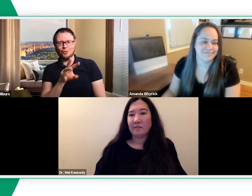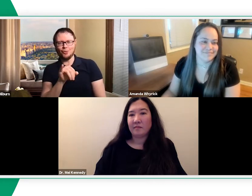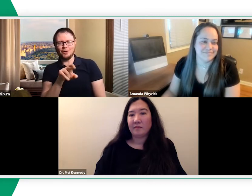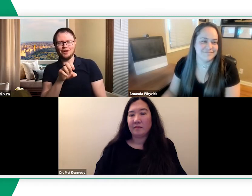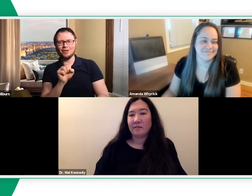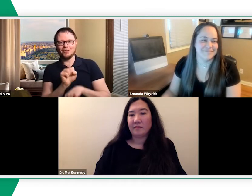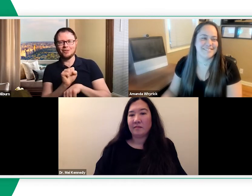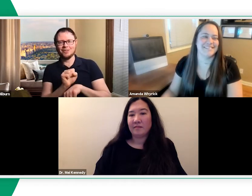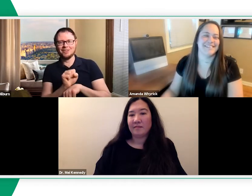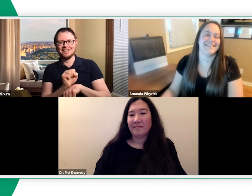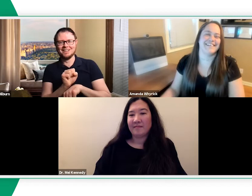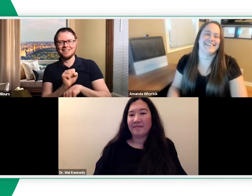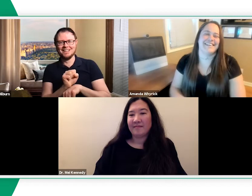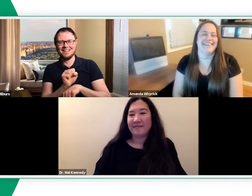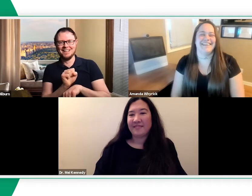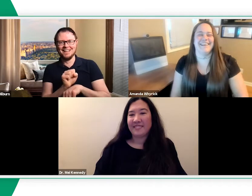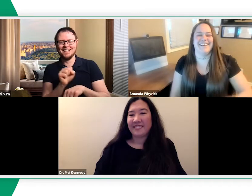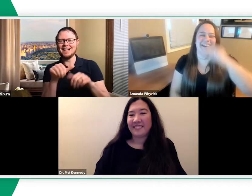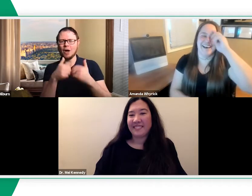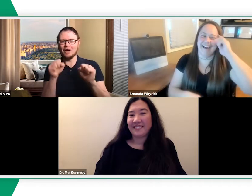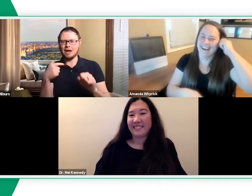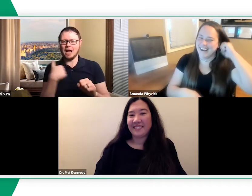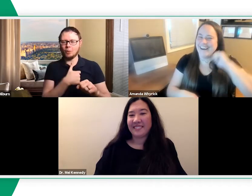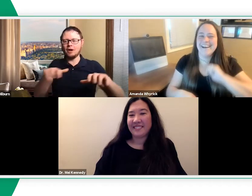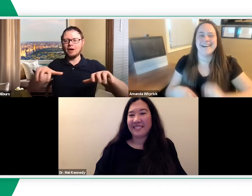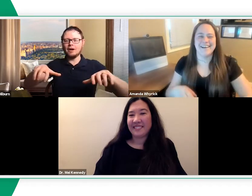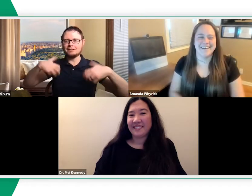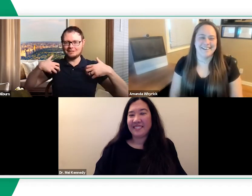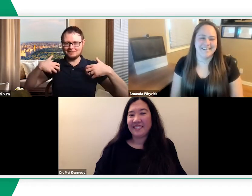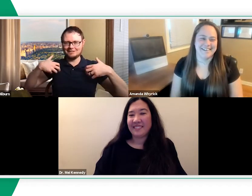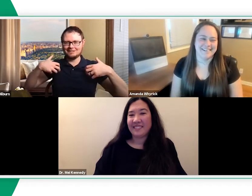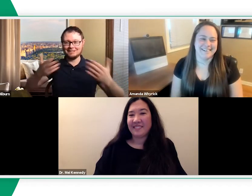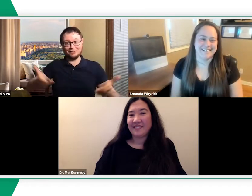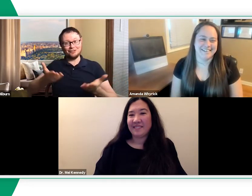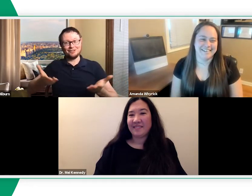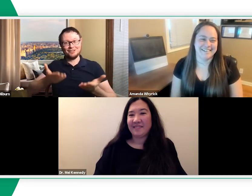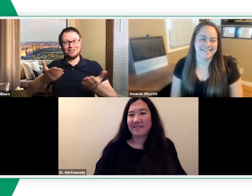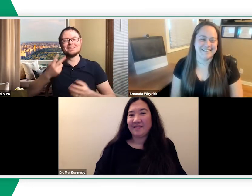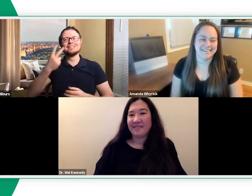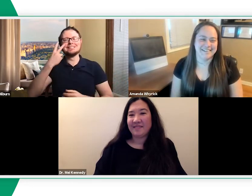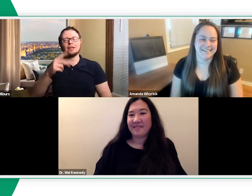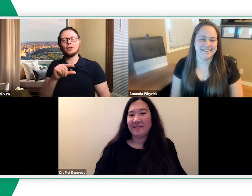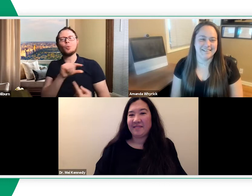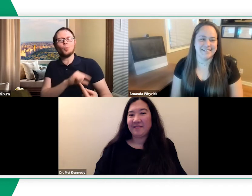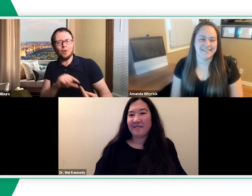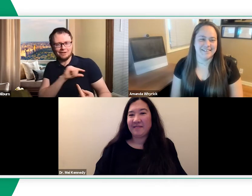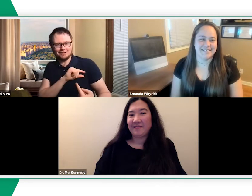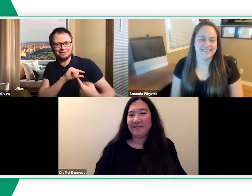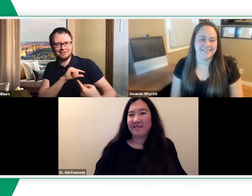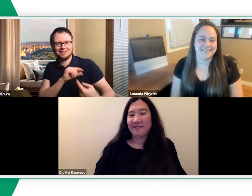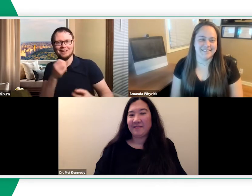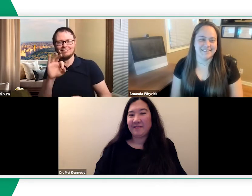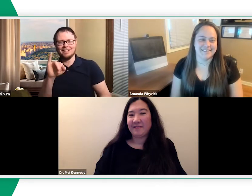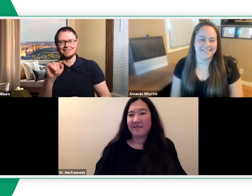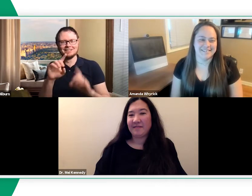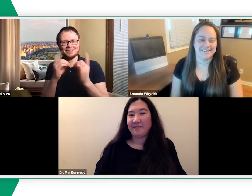that you can identify quality wire work. We have an audience here, so the emphasis